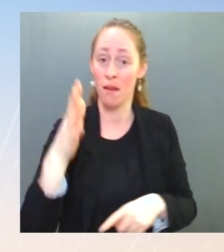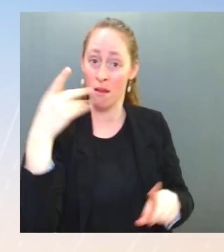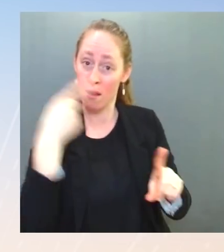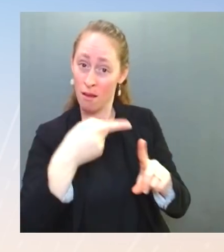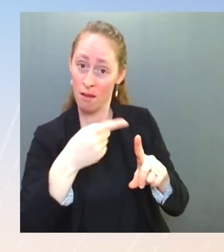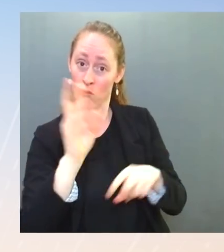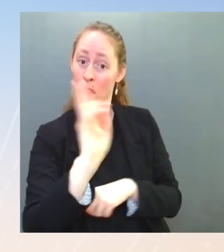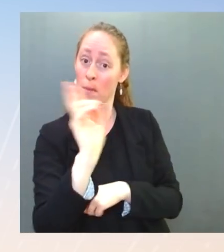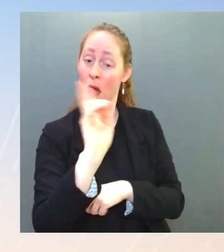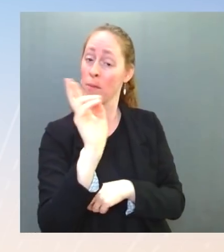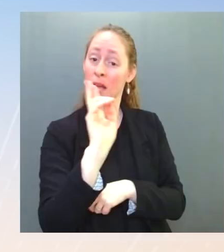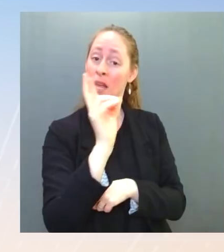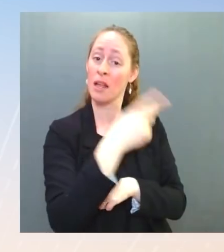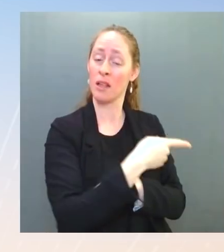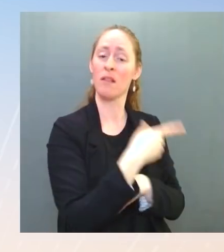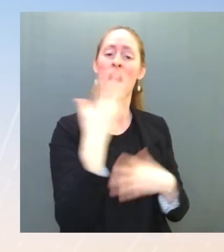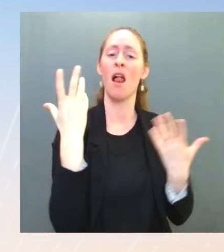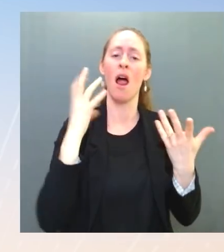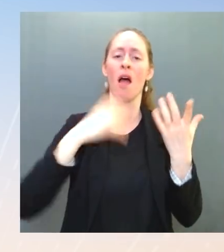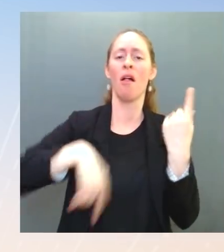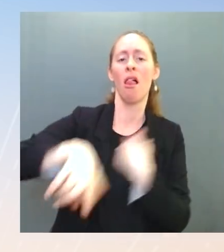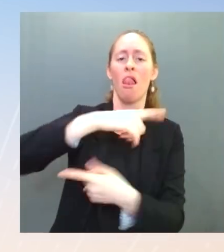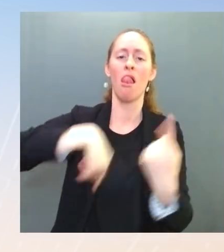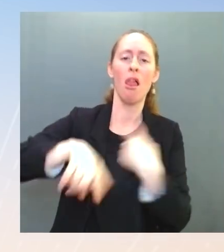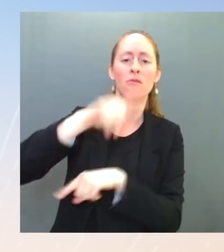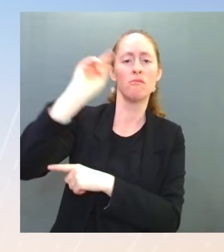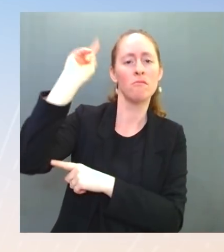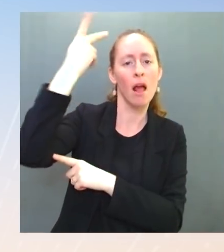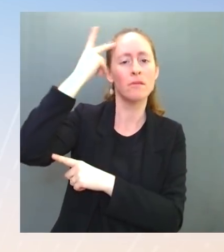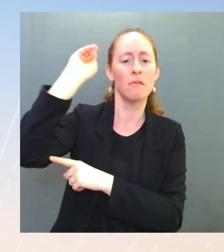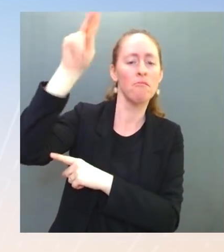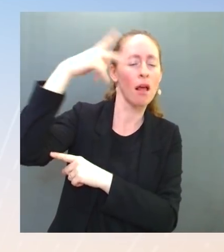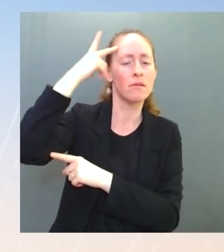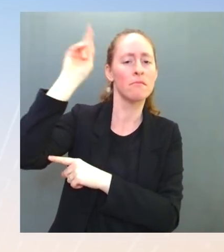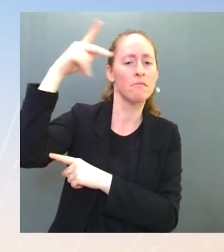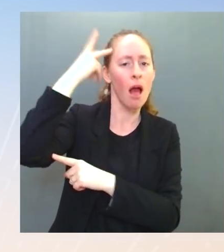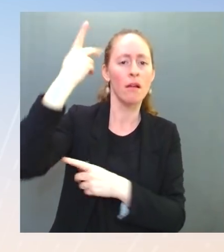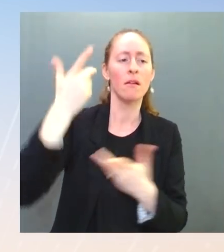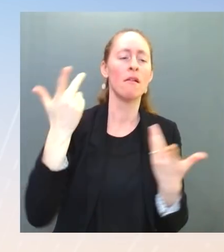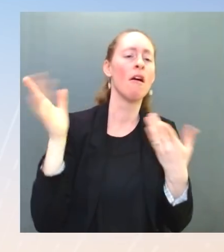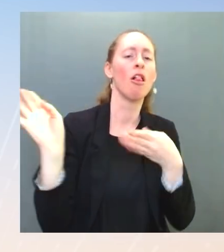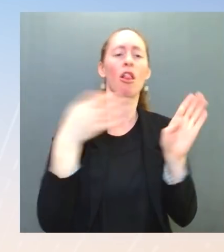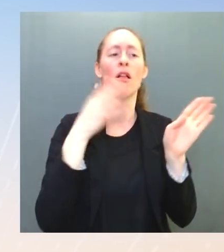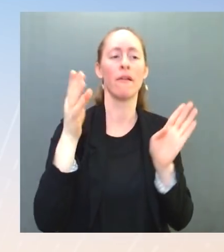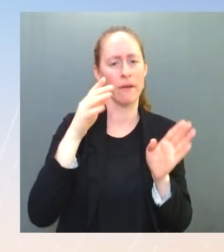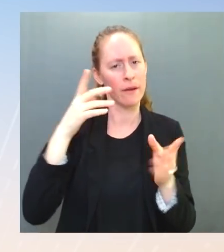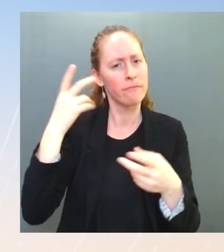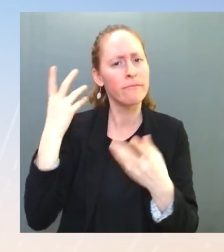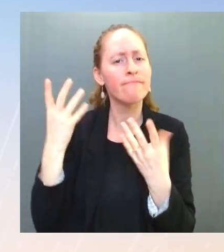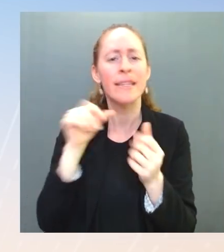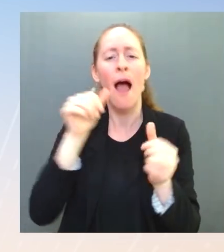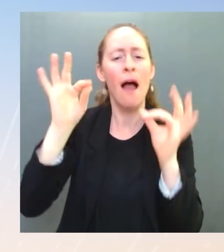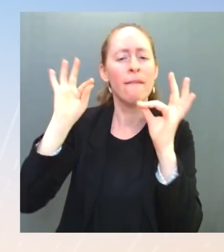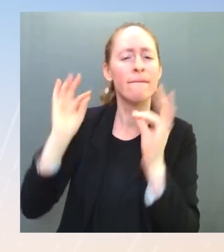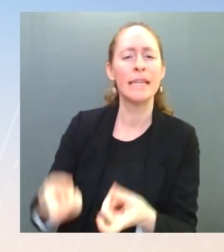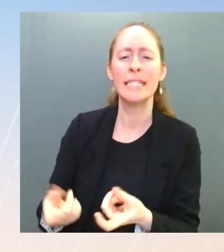The Press: One last question. You said on Friday that the Vice President was masked indoors all day, but The White House tweeted a video